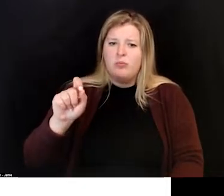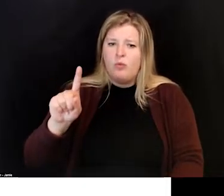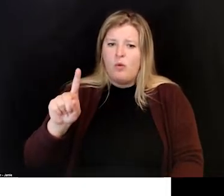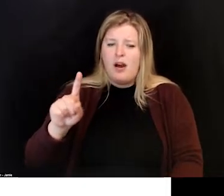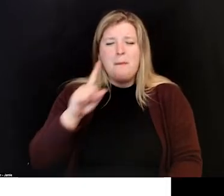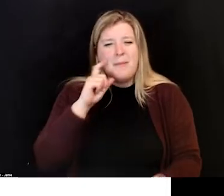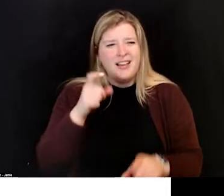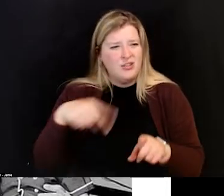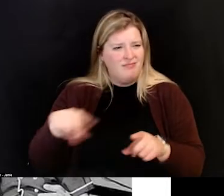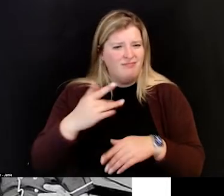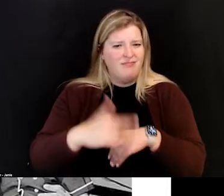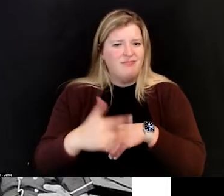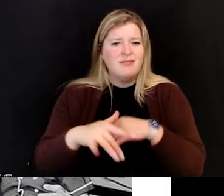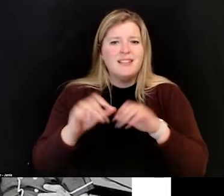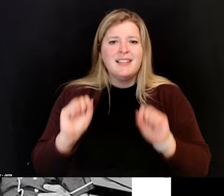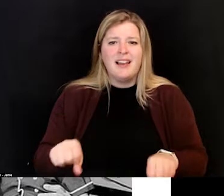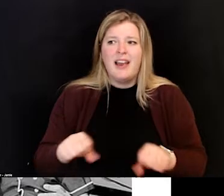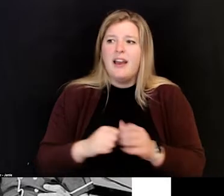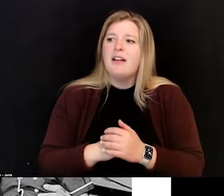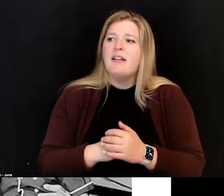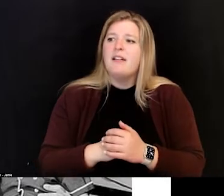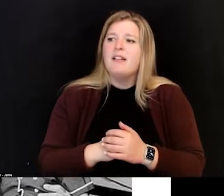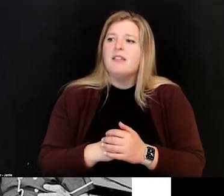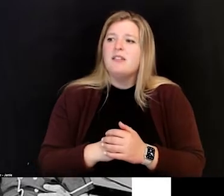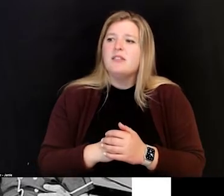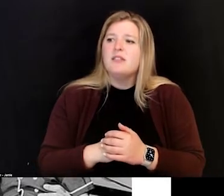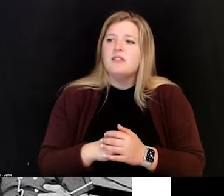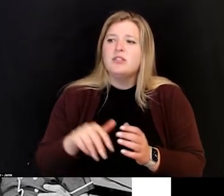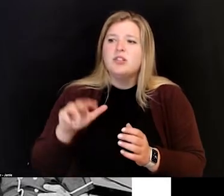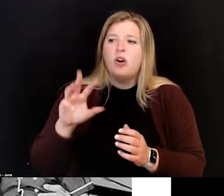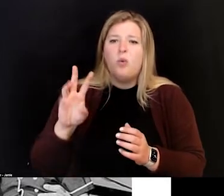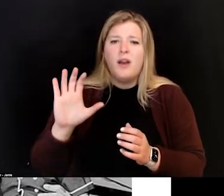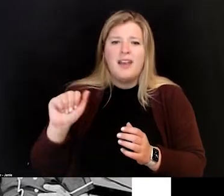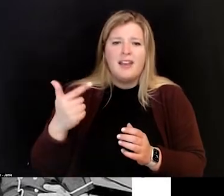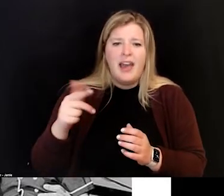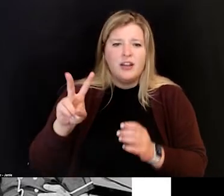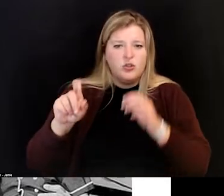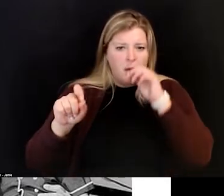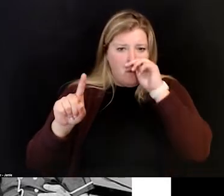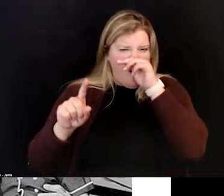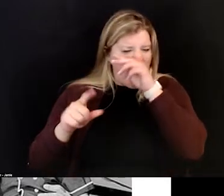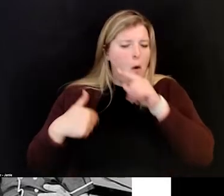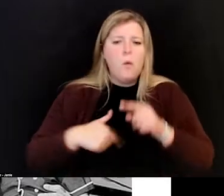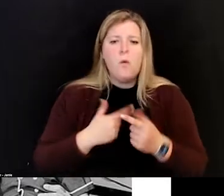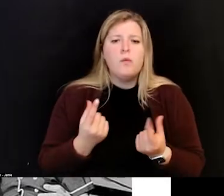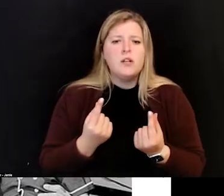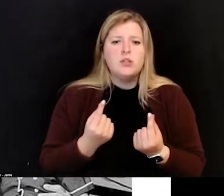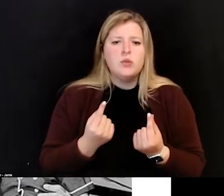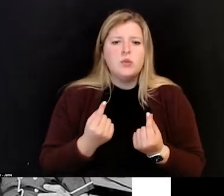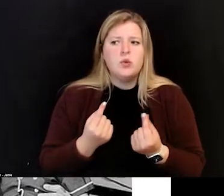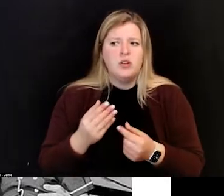I'm gonna talk about what came with that. What did we do in WCAG 2.1 that wasn't addressed in WCAG 2.0?